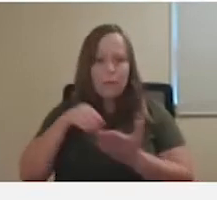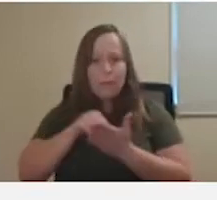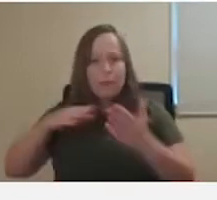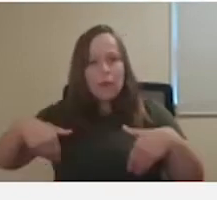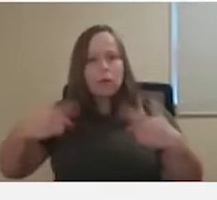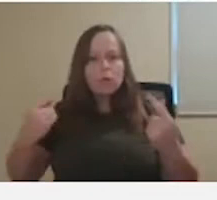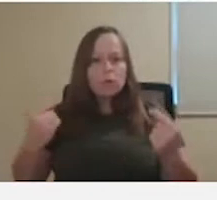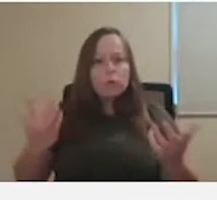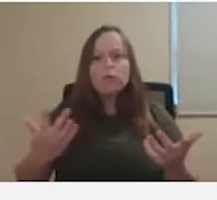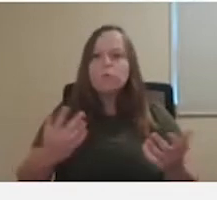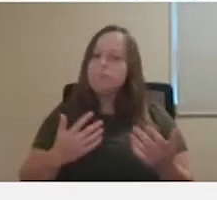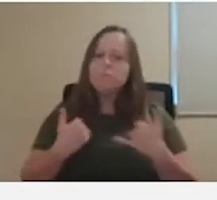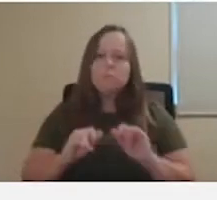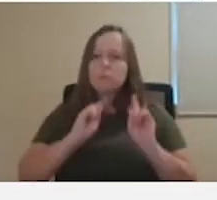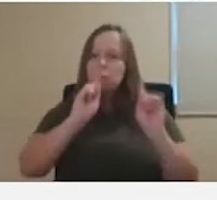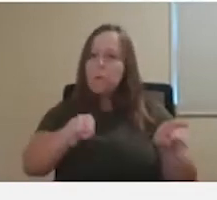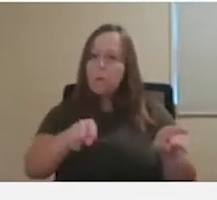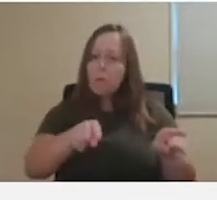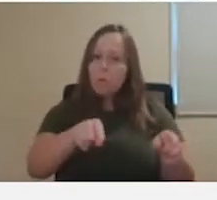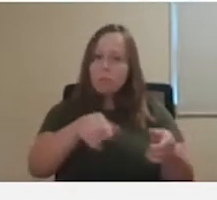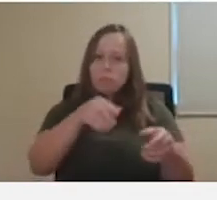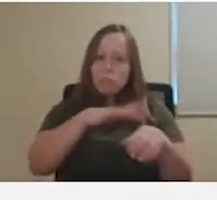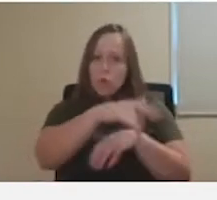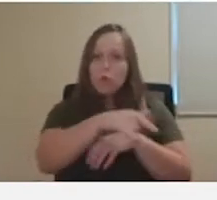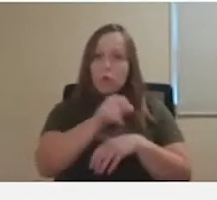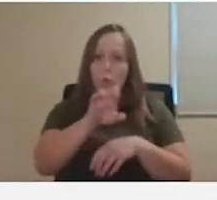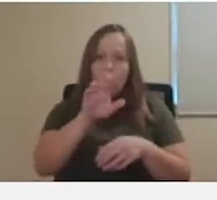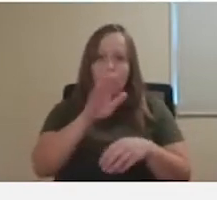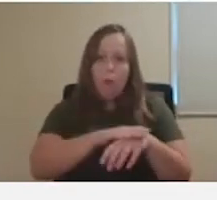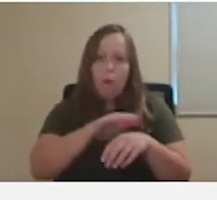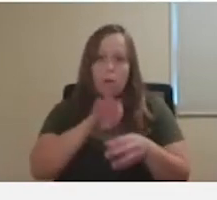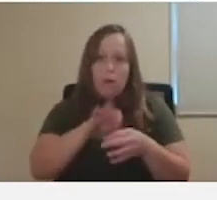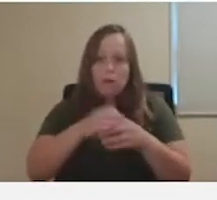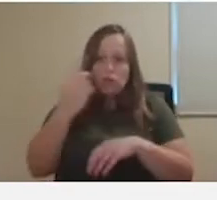You can still go and vote early or on Election Day.